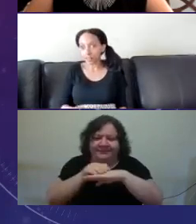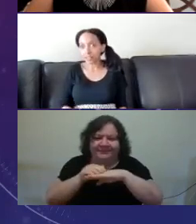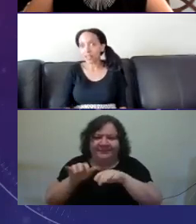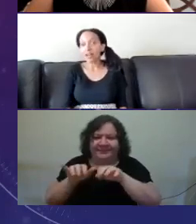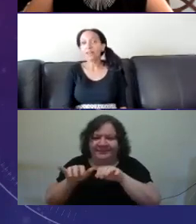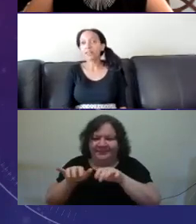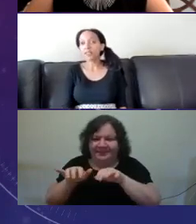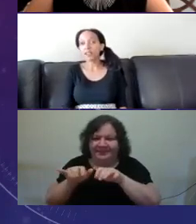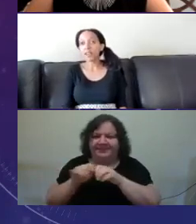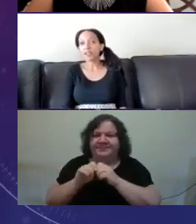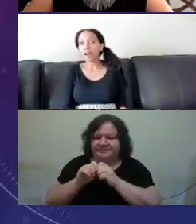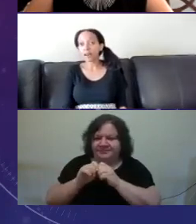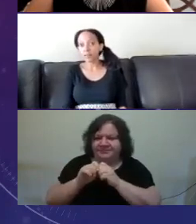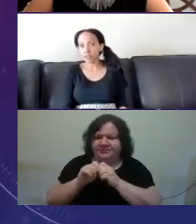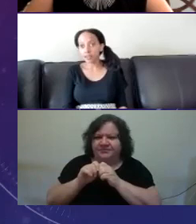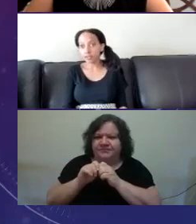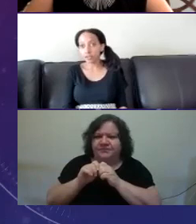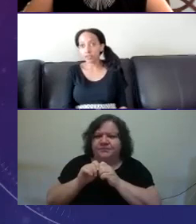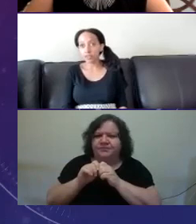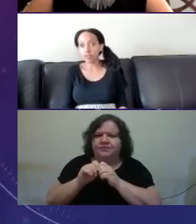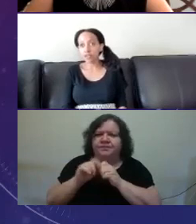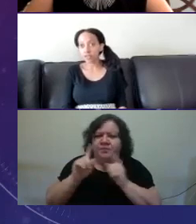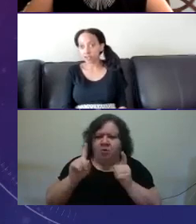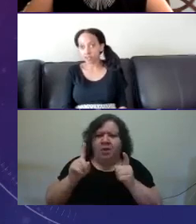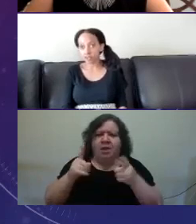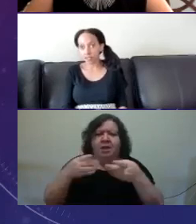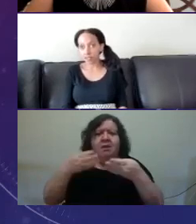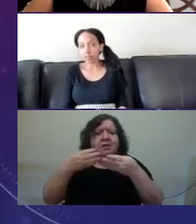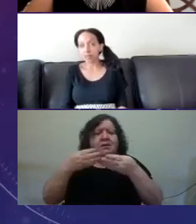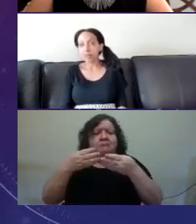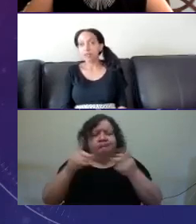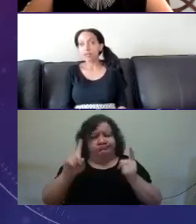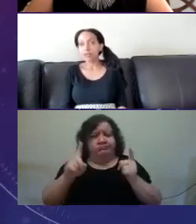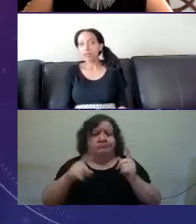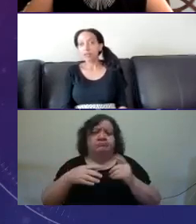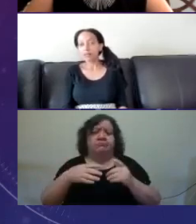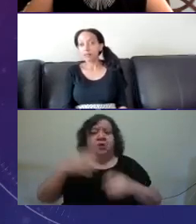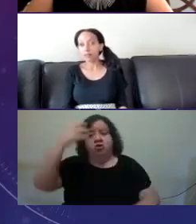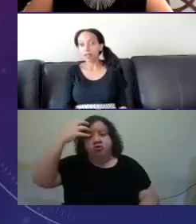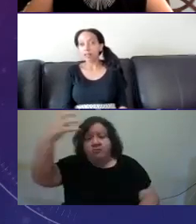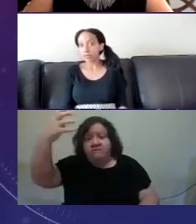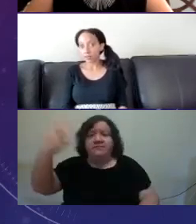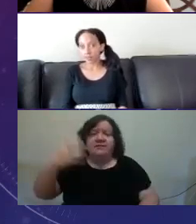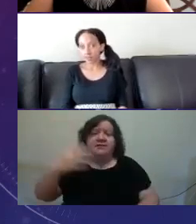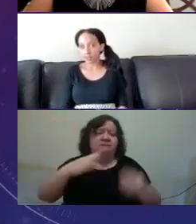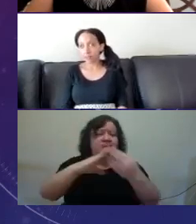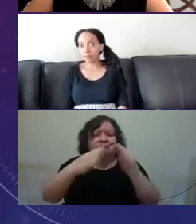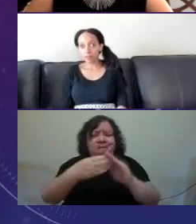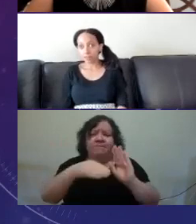vasila need access to assistive technology its services for persons with